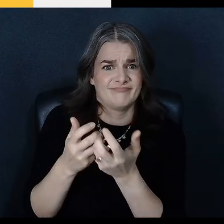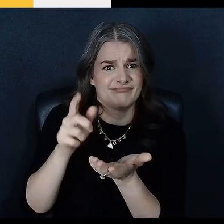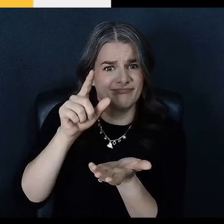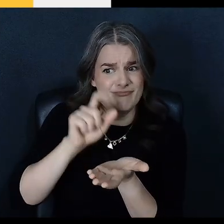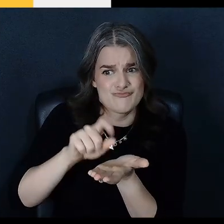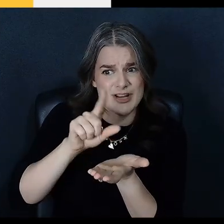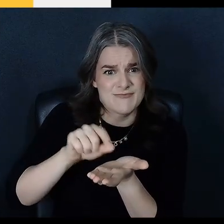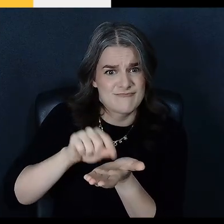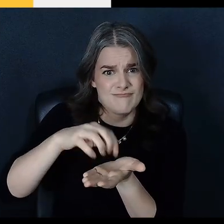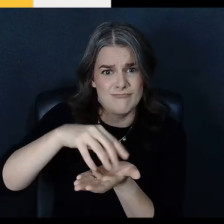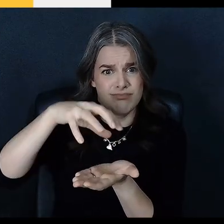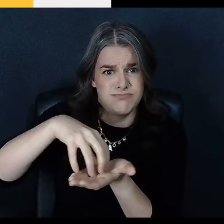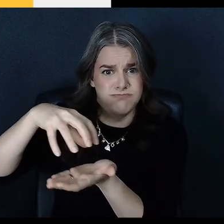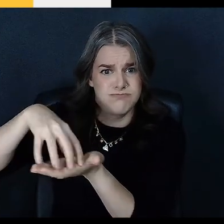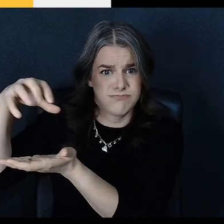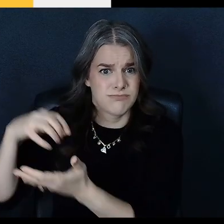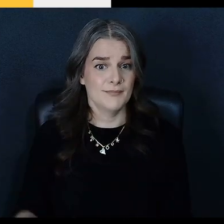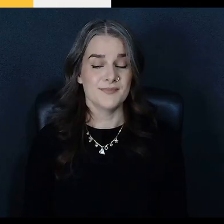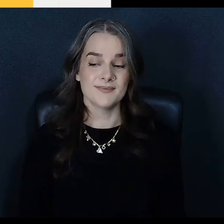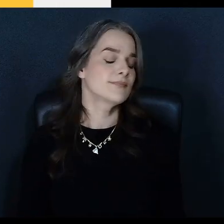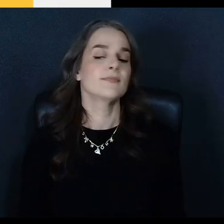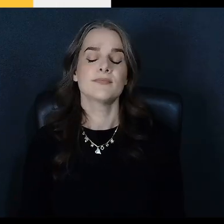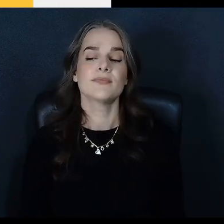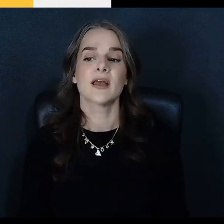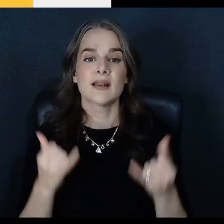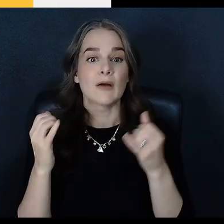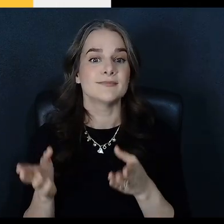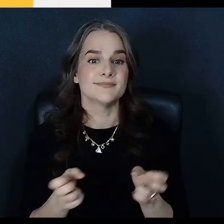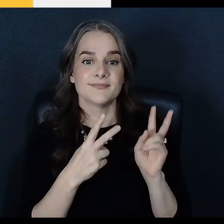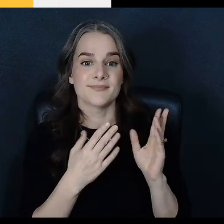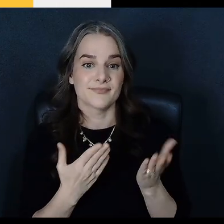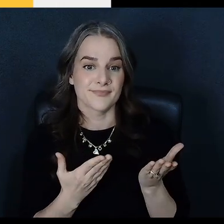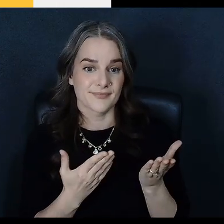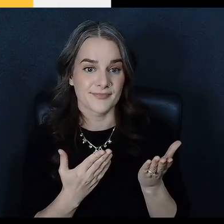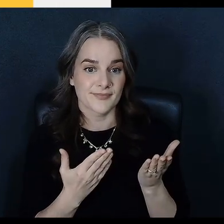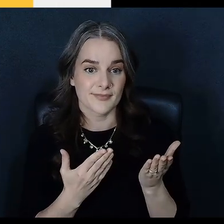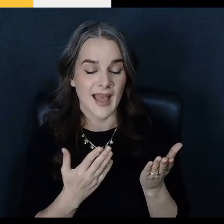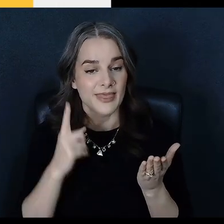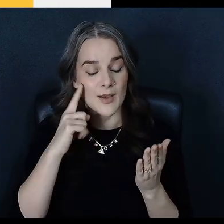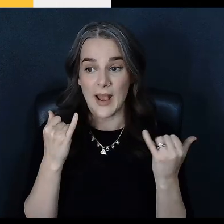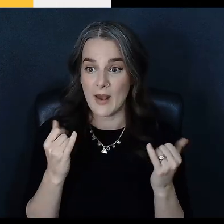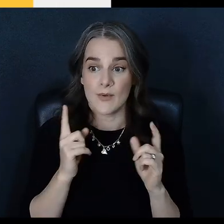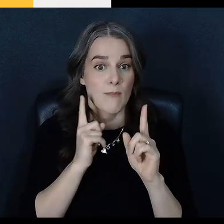I put these first because I think we're in a point now where these two are the most predominant access